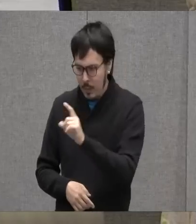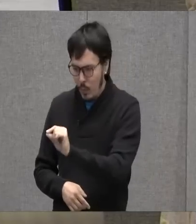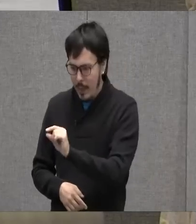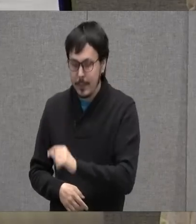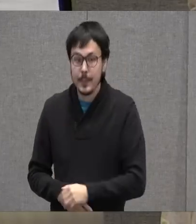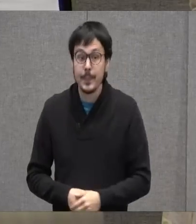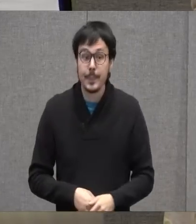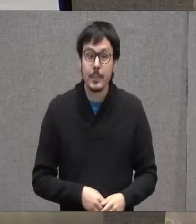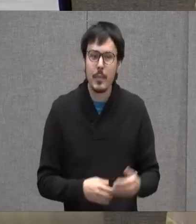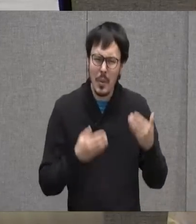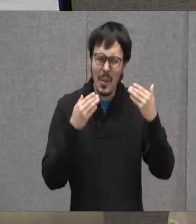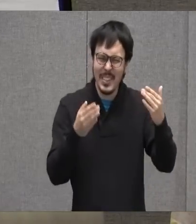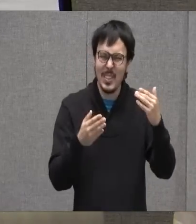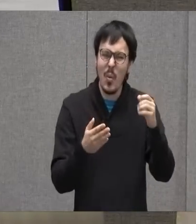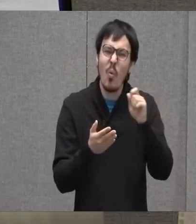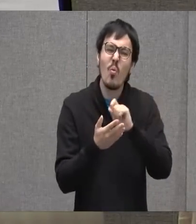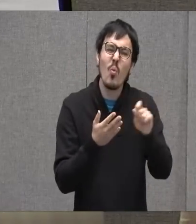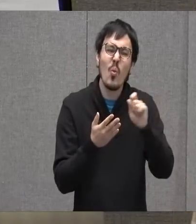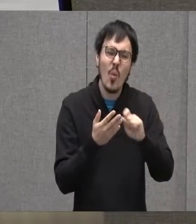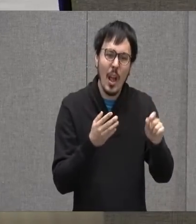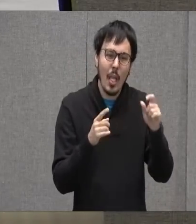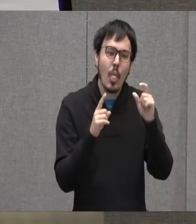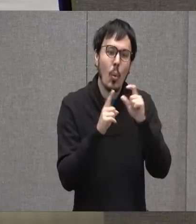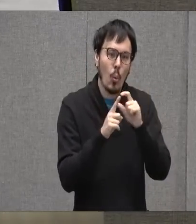I am not a great speller, let's see.